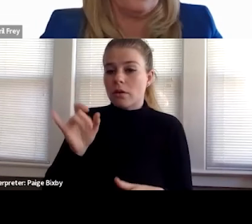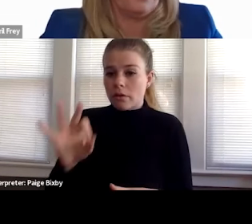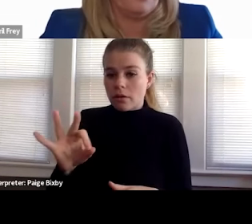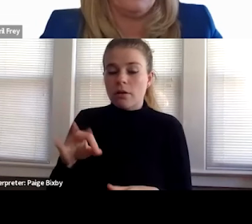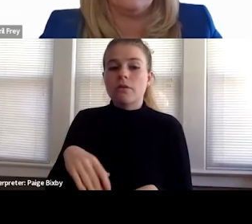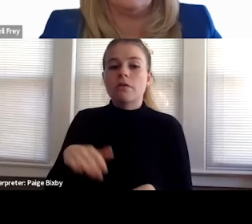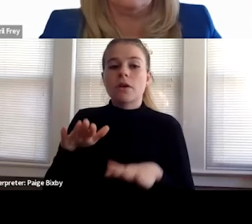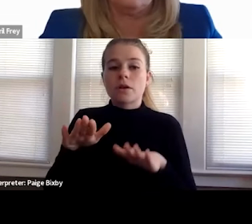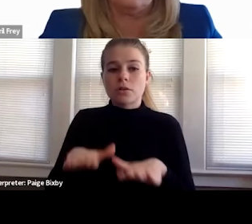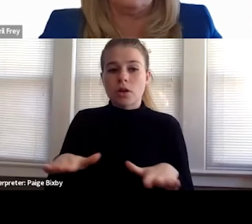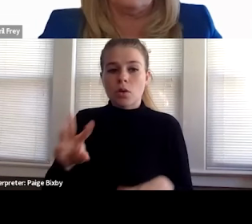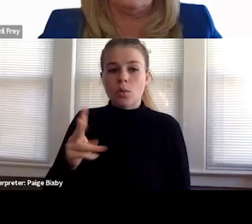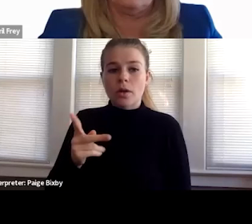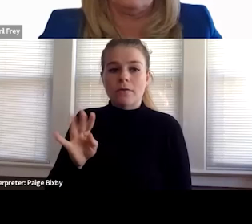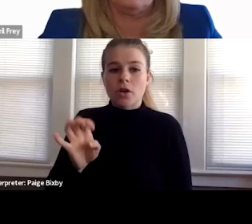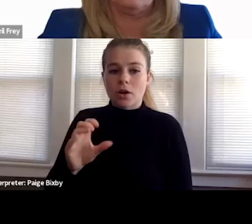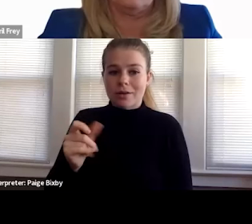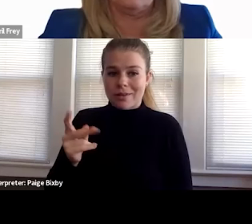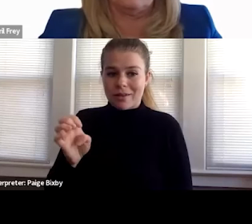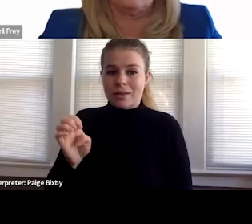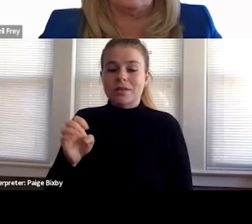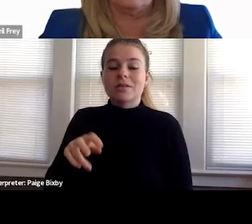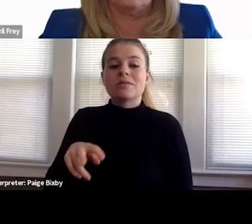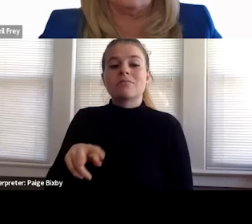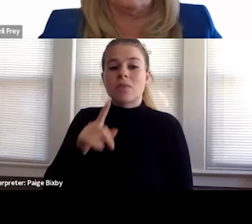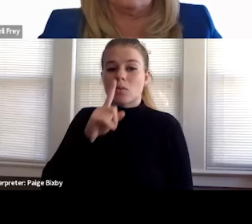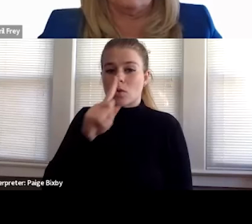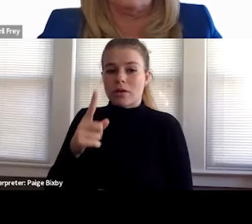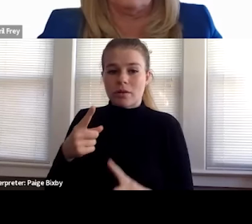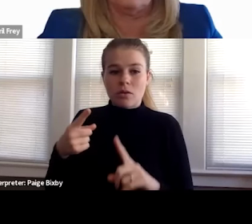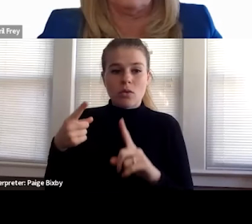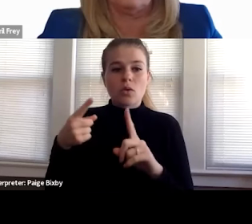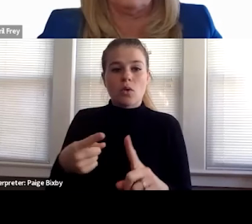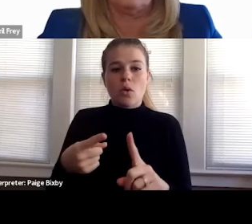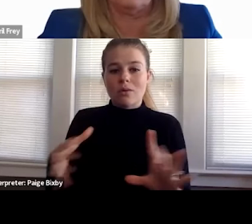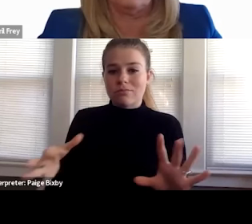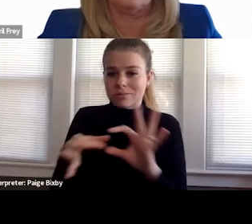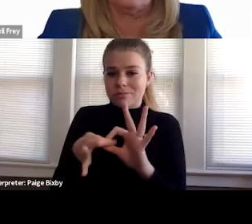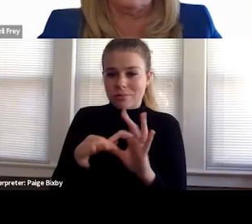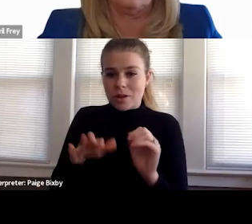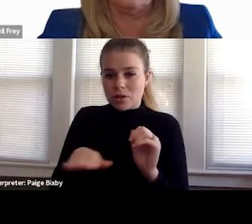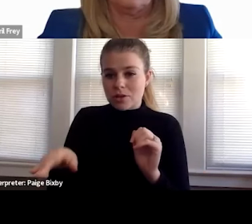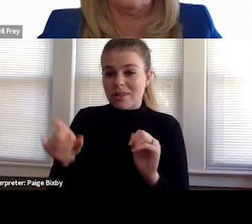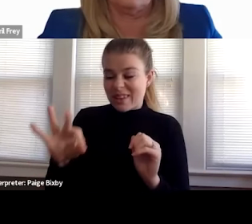reunification is the goal of the case and the child has been removed, if the child has been removed,